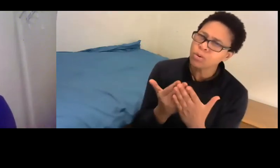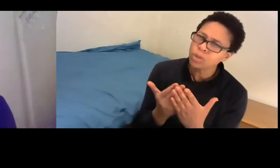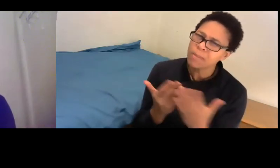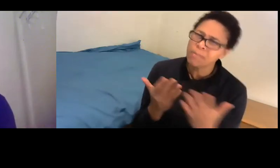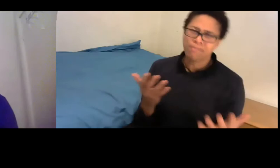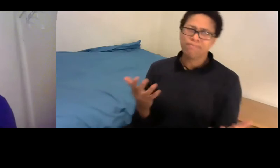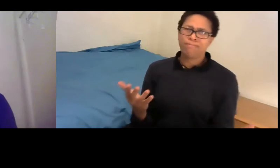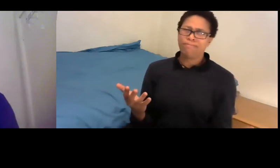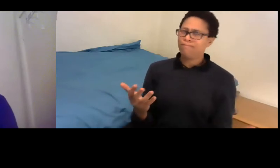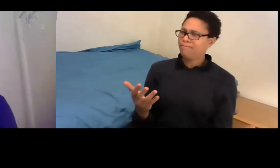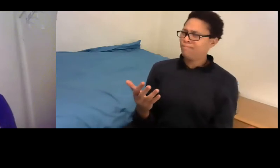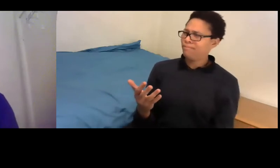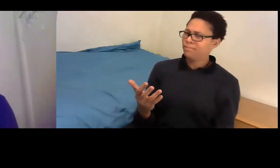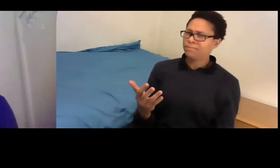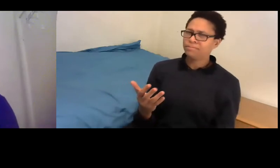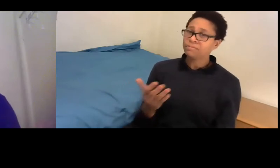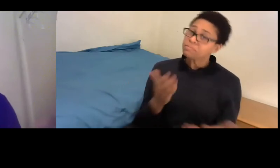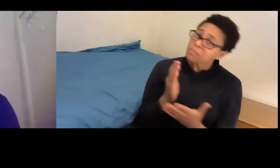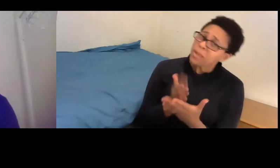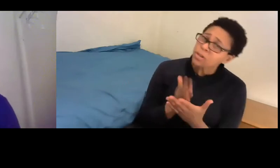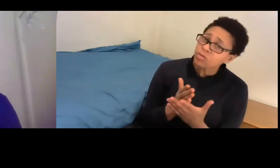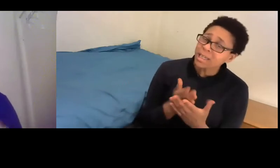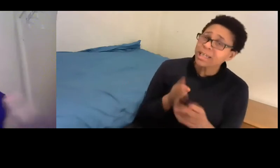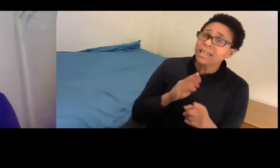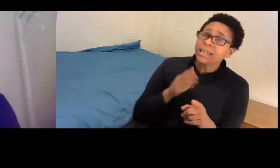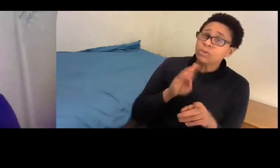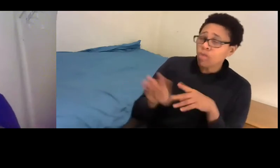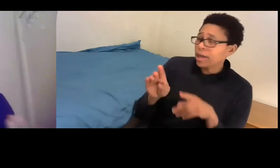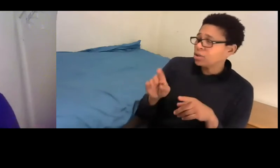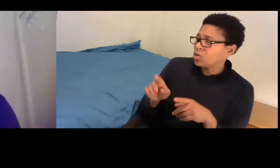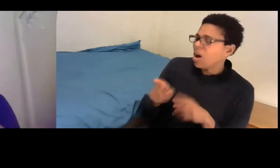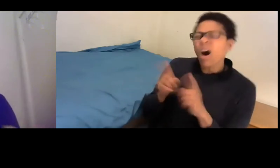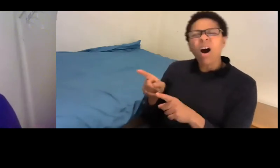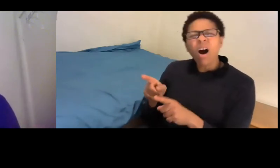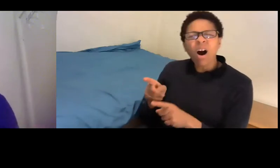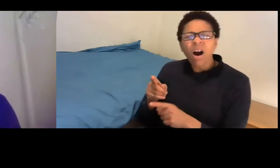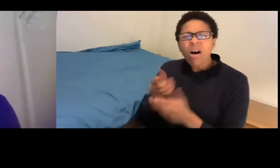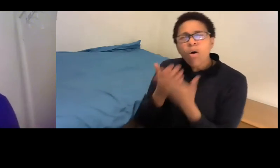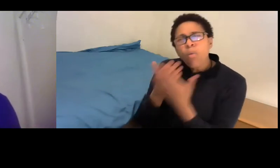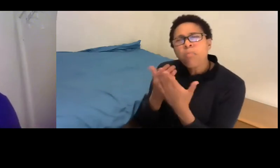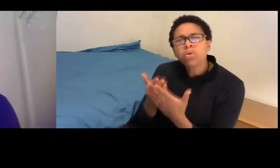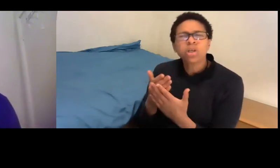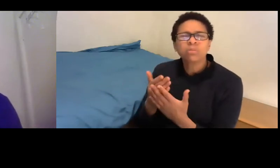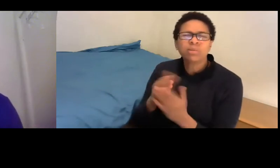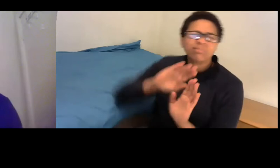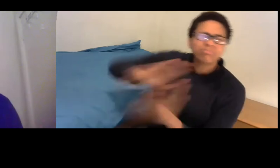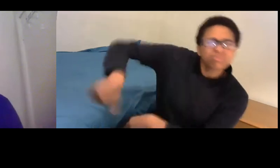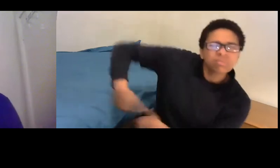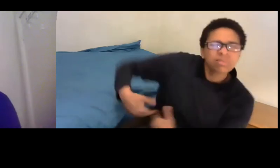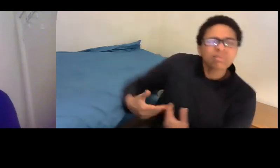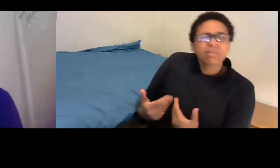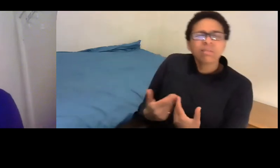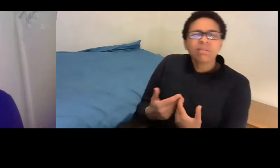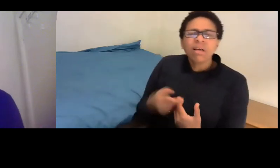argument to bait Muslims all the time. And progressive Muslim scholars always say, well, you know, this is from Islamic